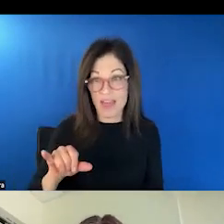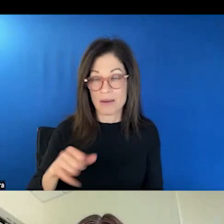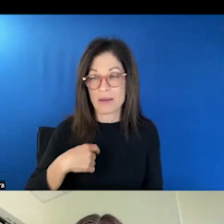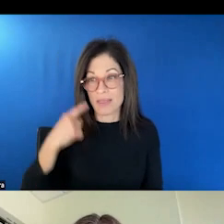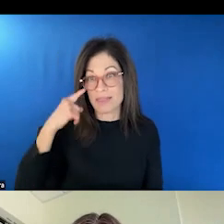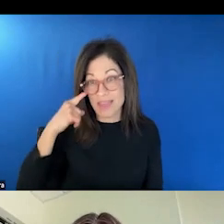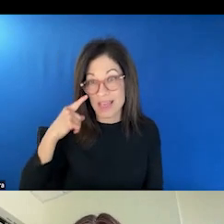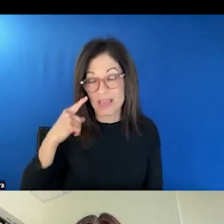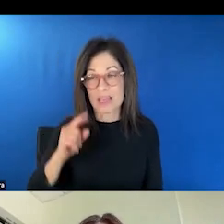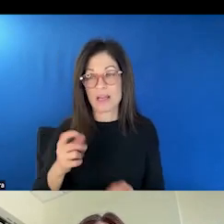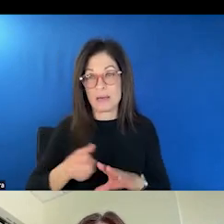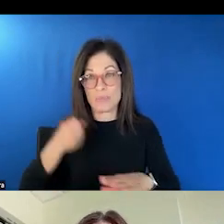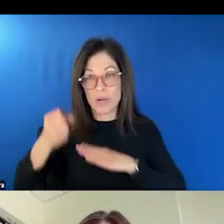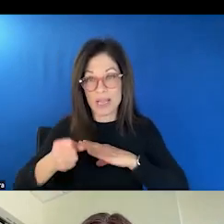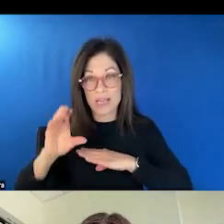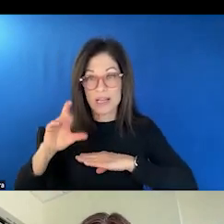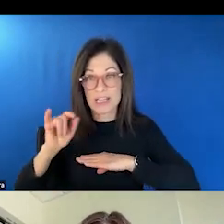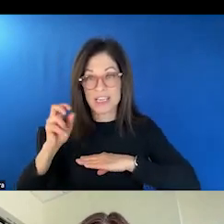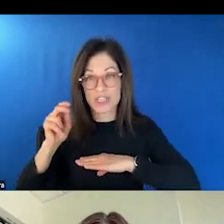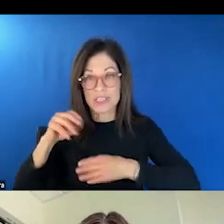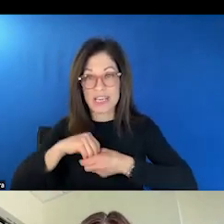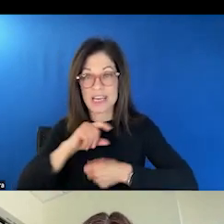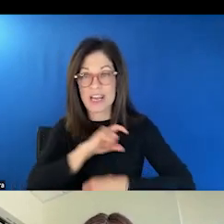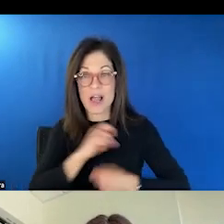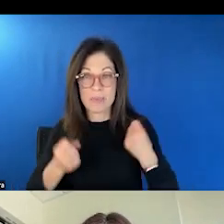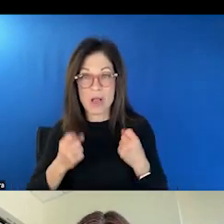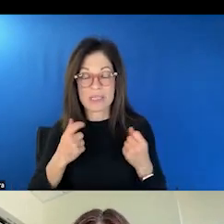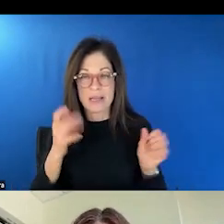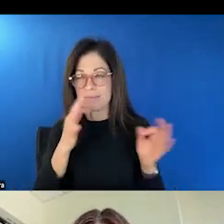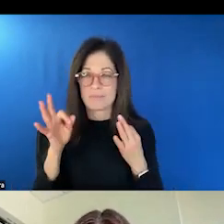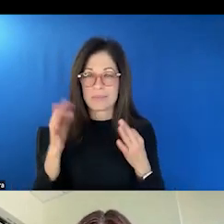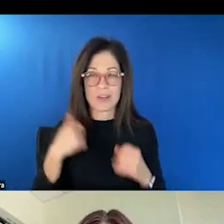CLINICIANS IN COP CARS CAN DISTRACT US. THAT CAN PLUG THE